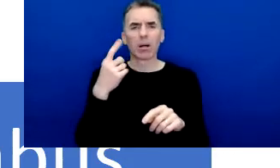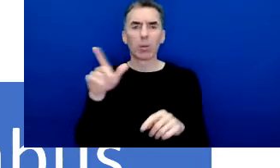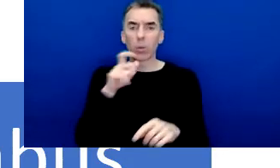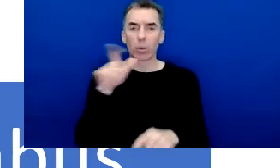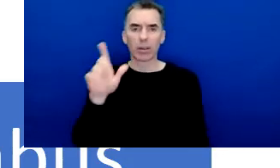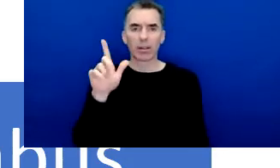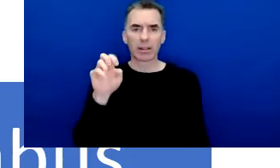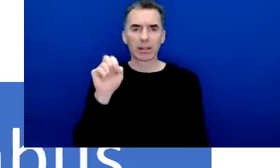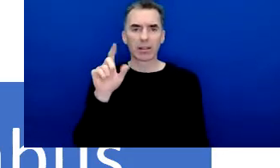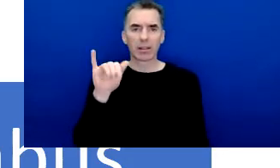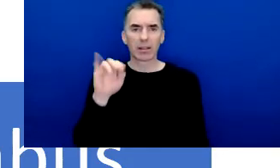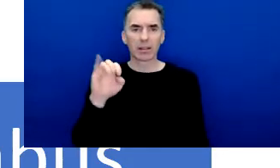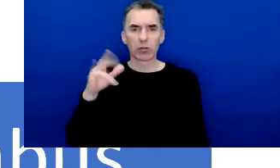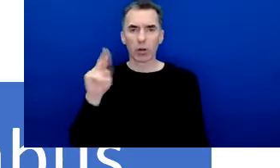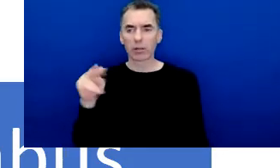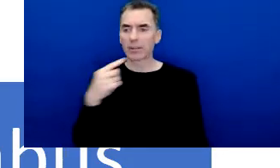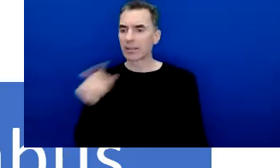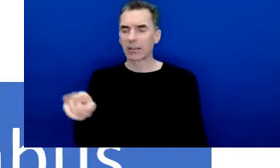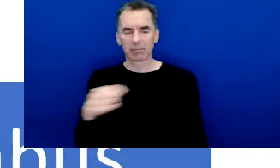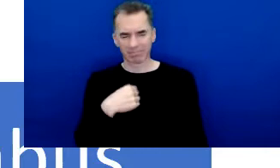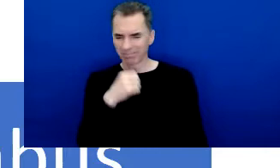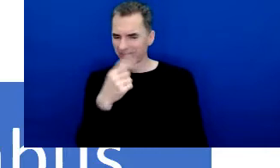She don't she doesn't agree with a statement Maryanne made.